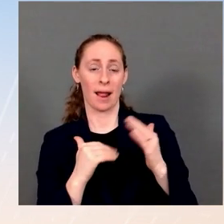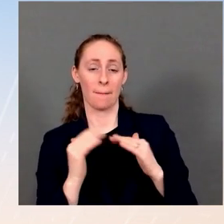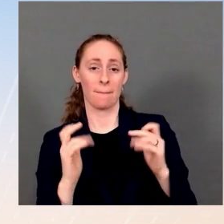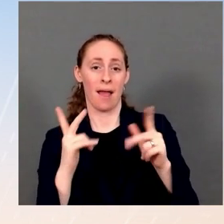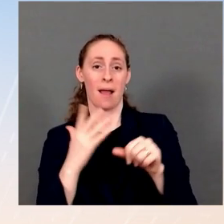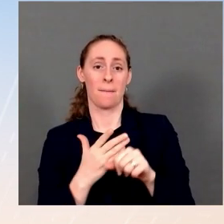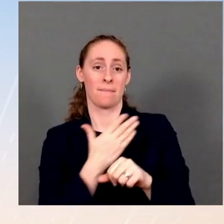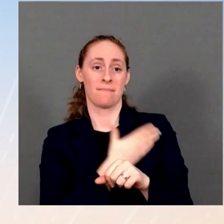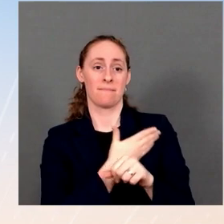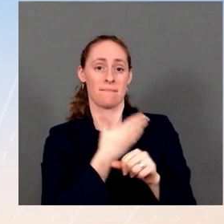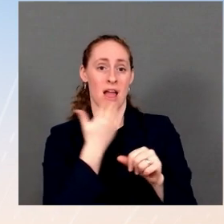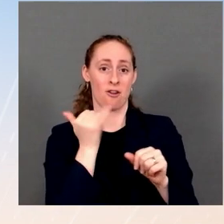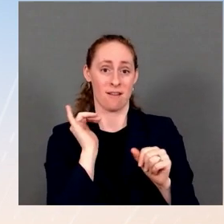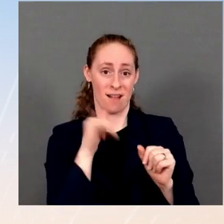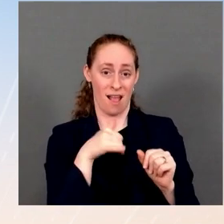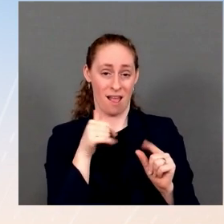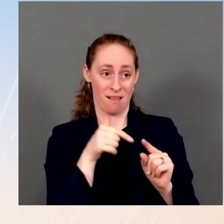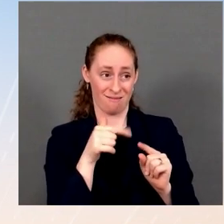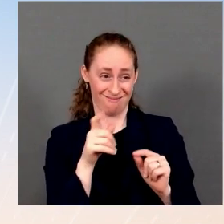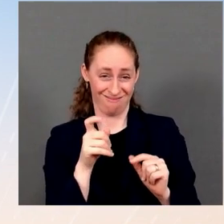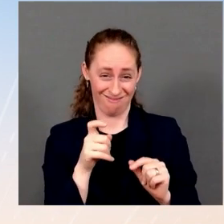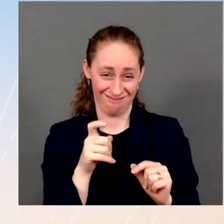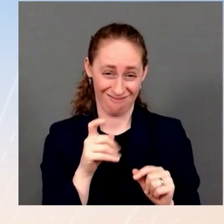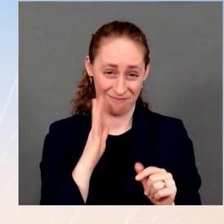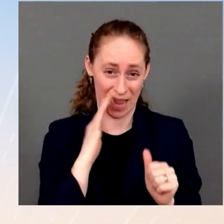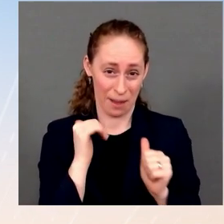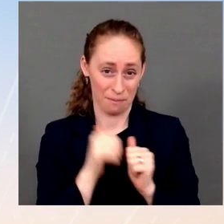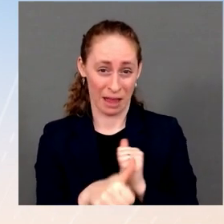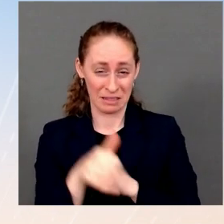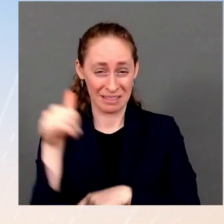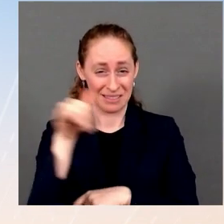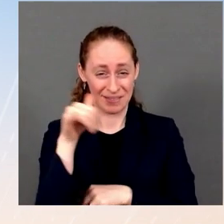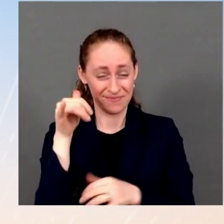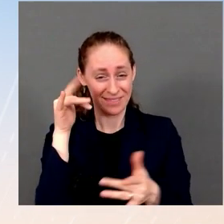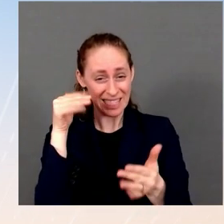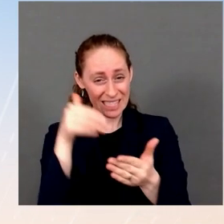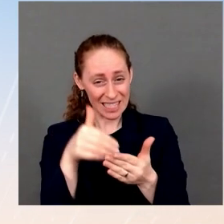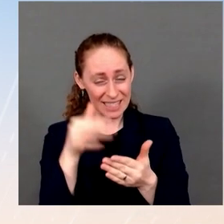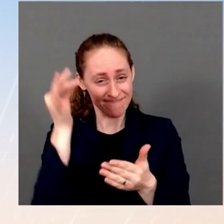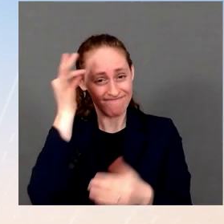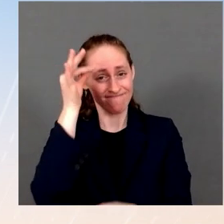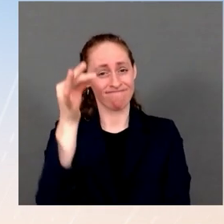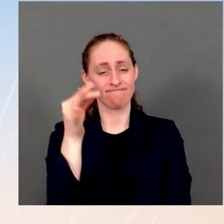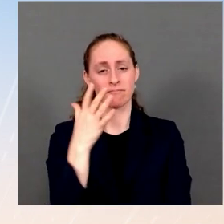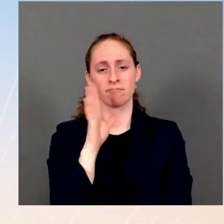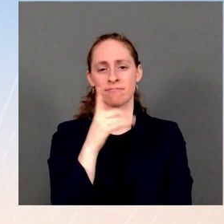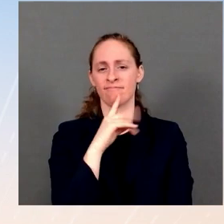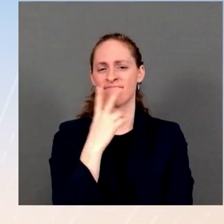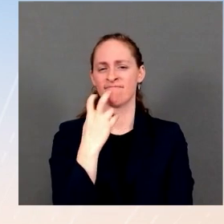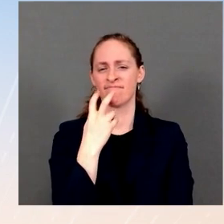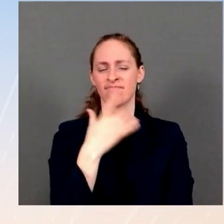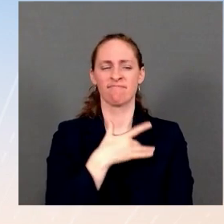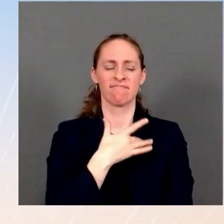to be done in 2022? Ms. Jean-Pierre: As you know, we love process questions here. Let's see. >> The Press: Glad to -- Ms. Jean-Pierre: Let's see -- --